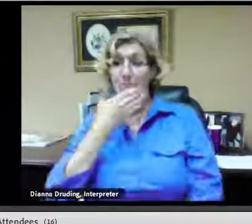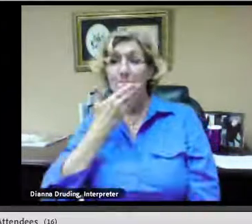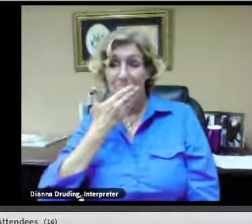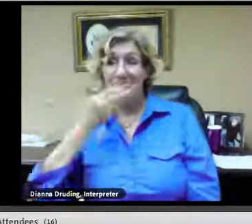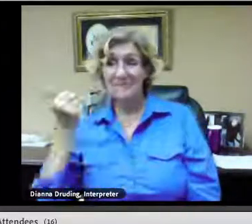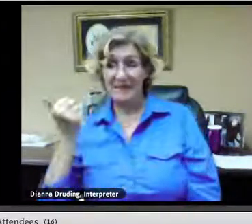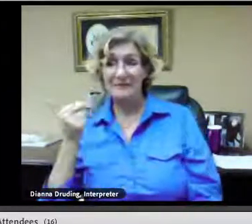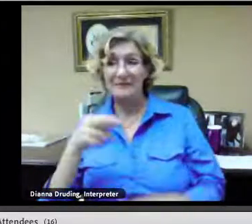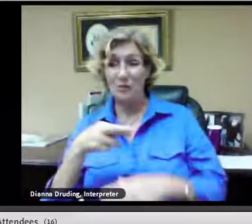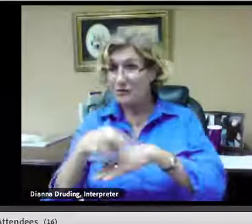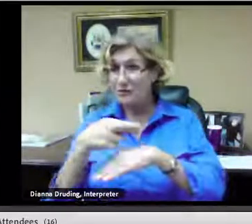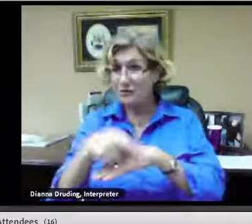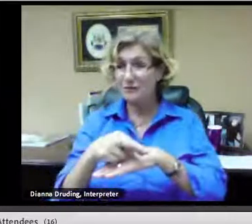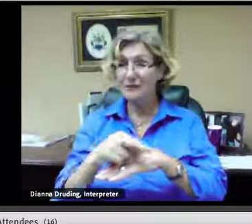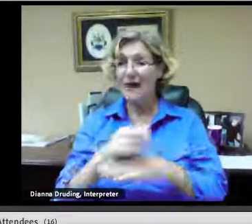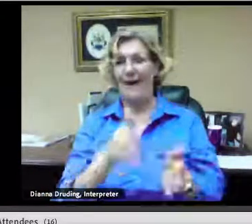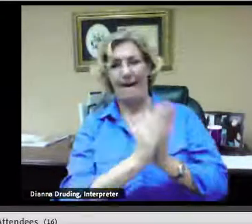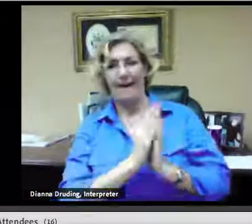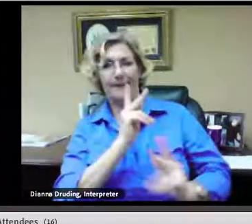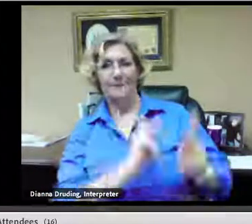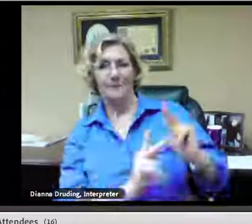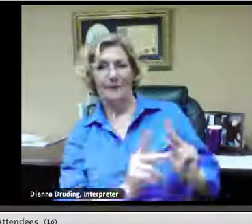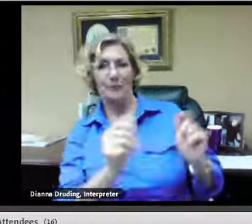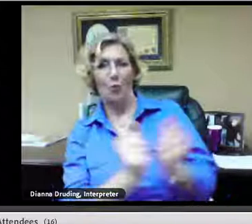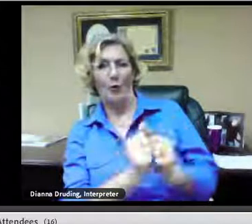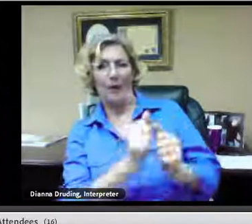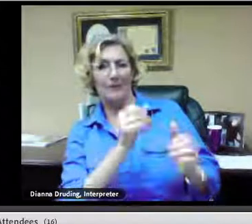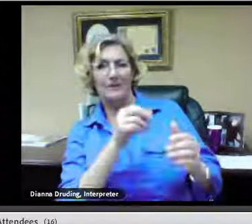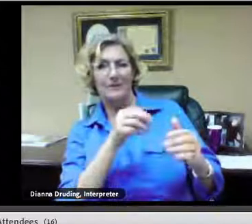are patrons with disabilities, are the organizations